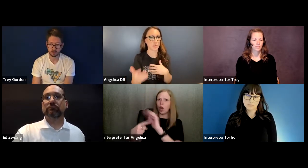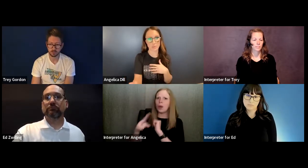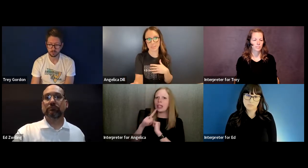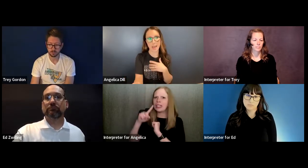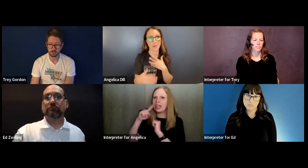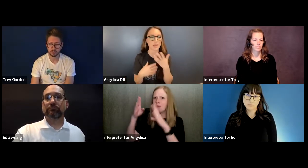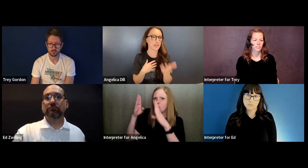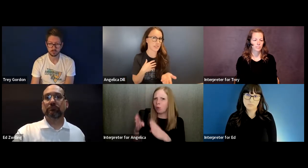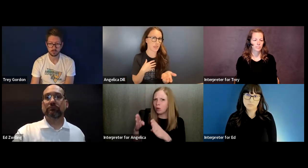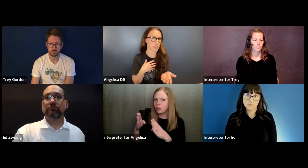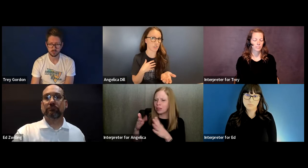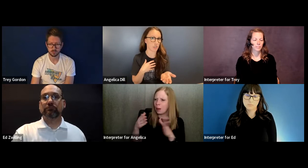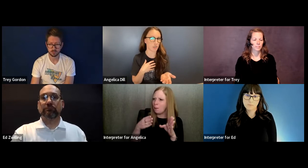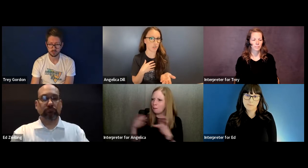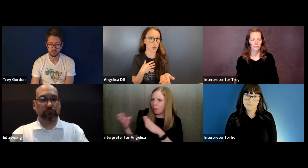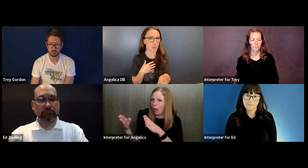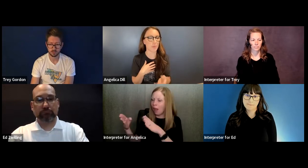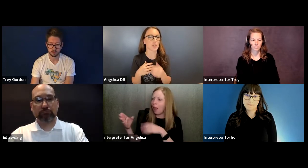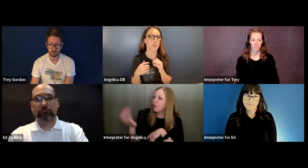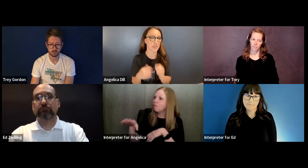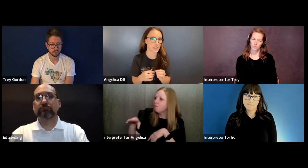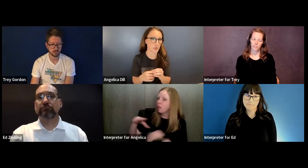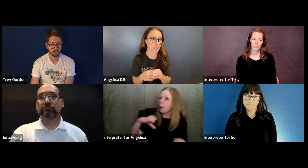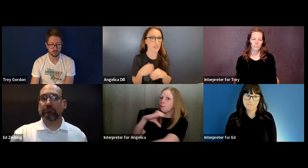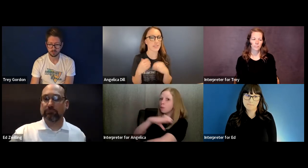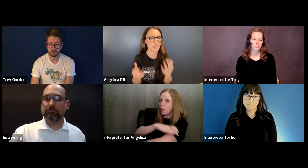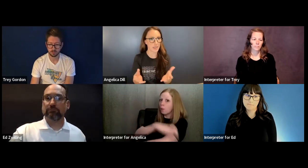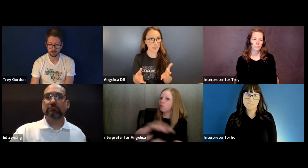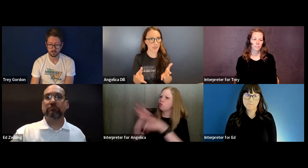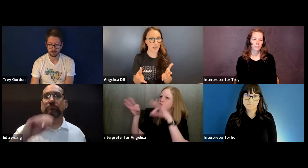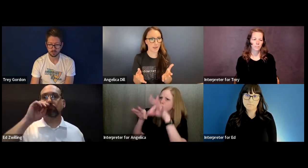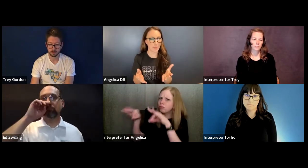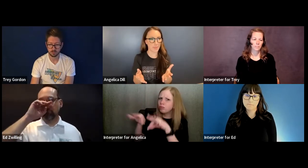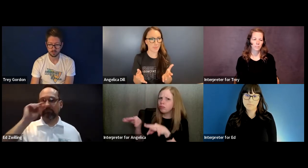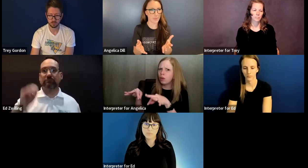was happening this is i just took your you know blood pressure and this is what it is um that